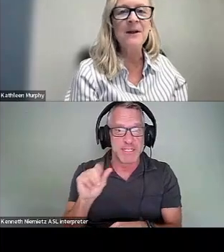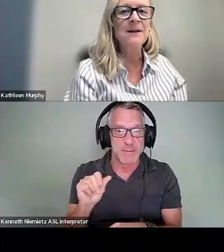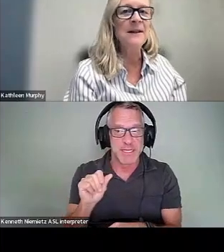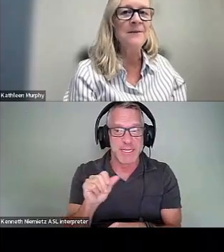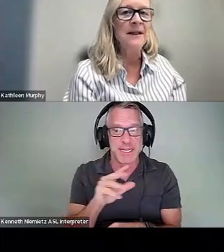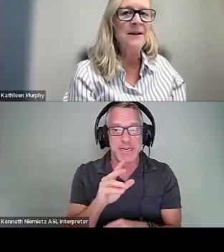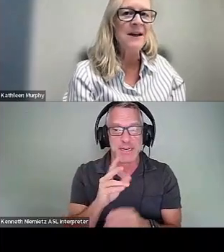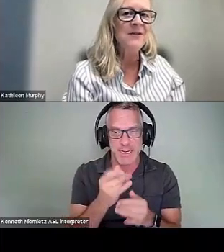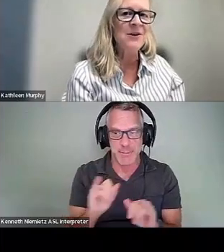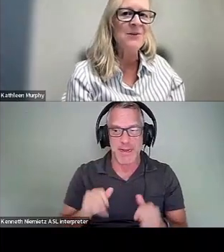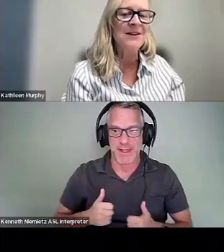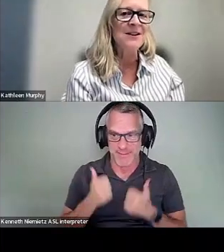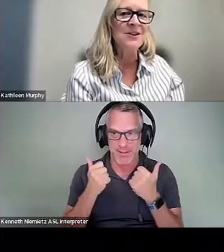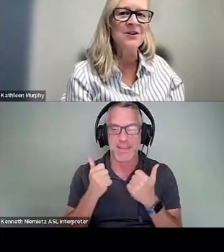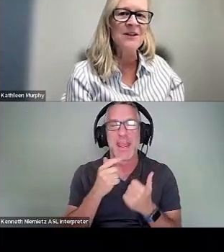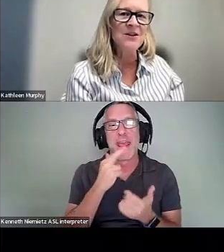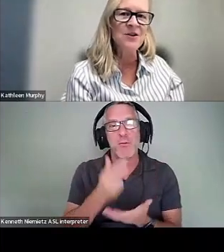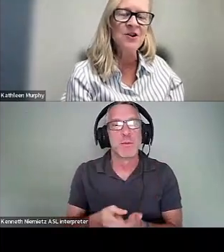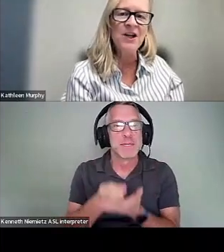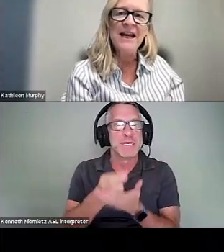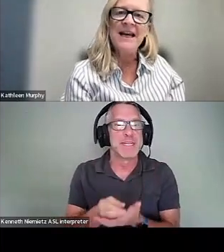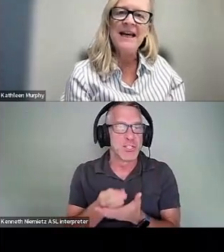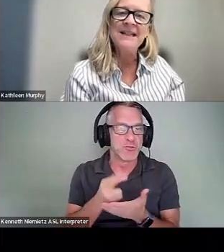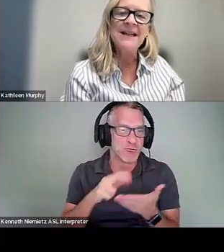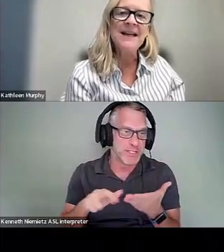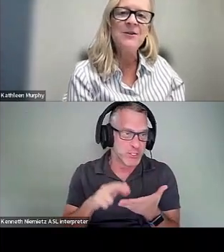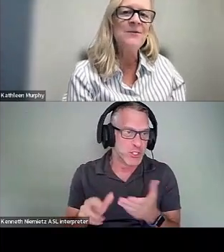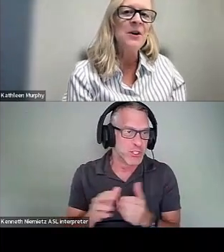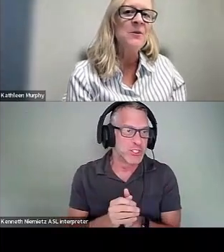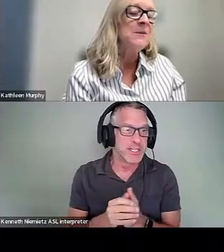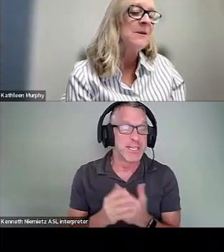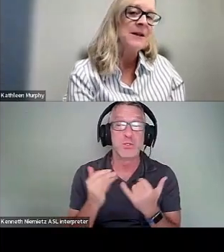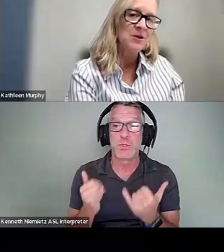Independent Living, and Rehabilitation Research. And today you have not only me,